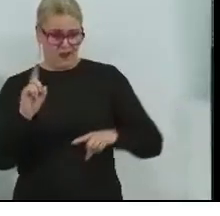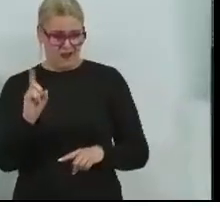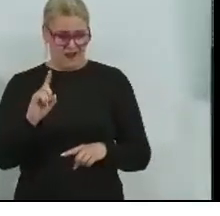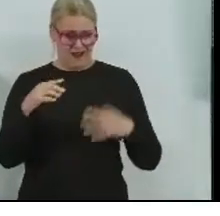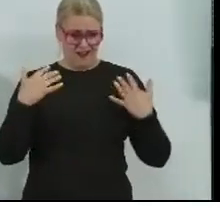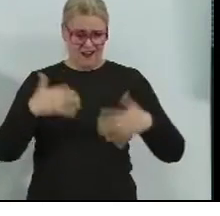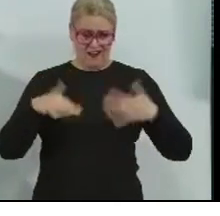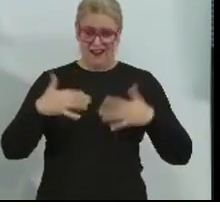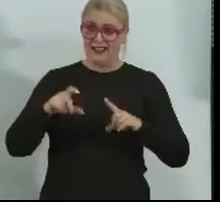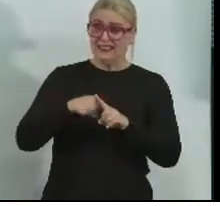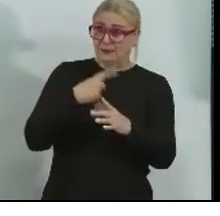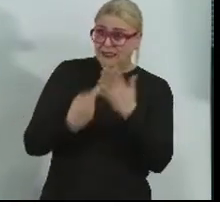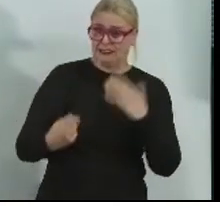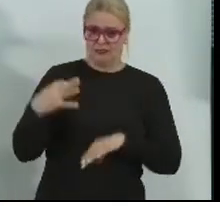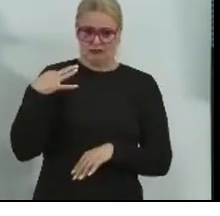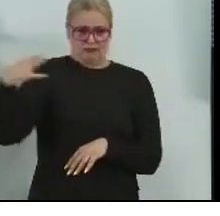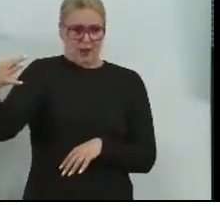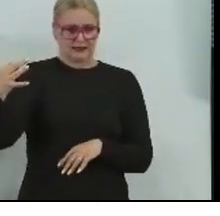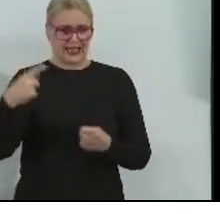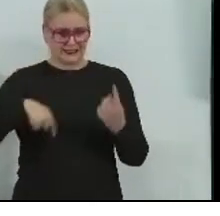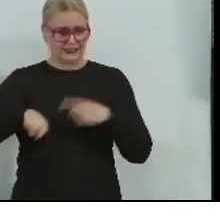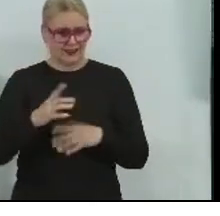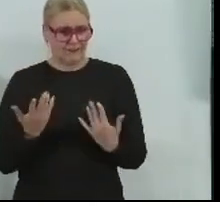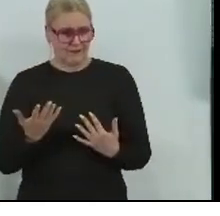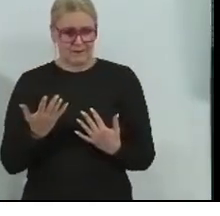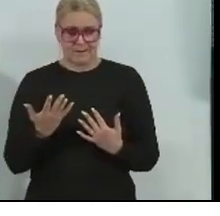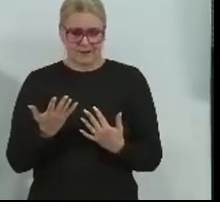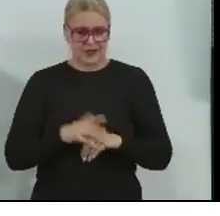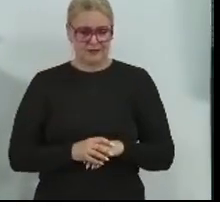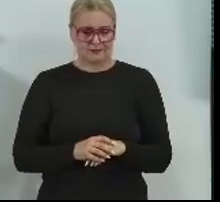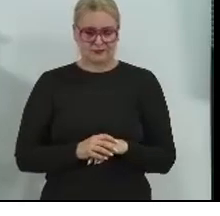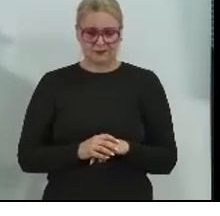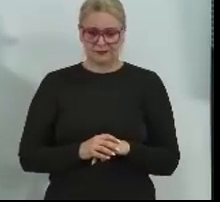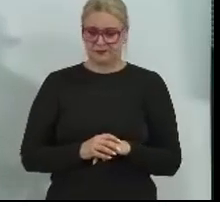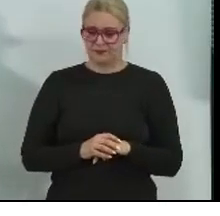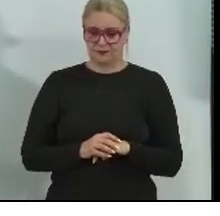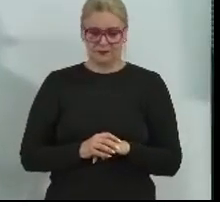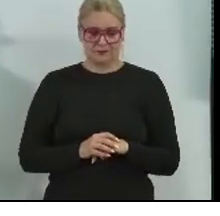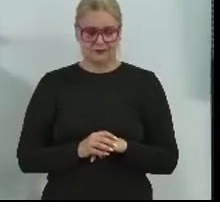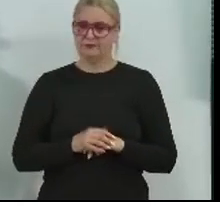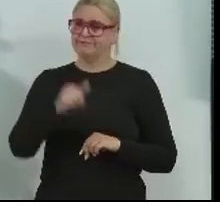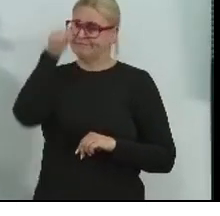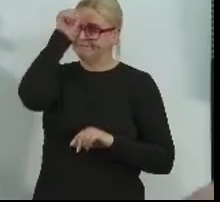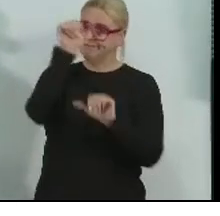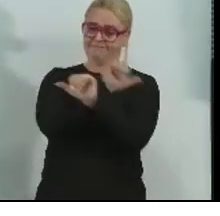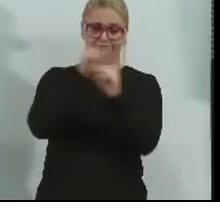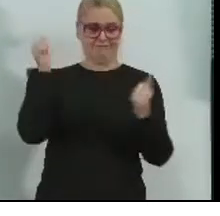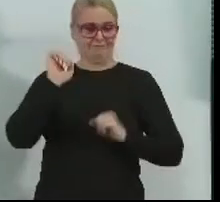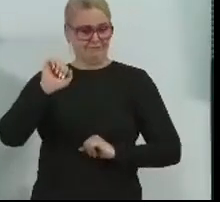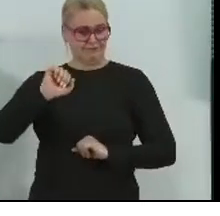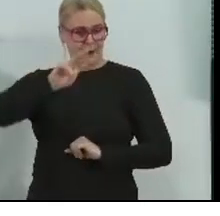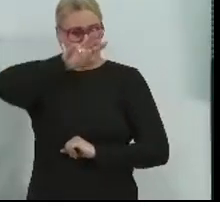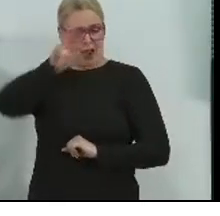And that goes back a long way now, 2012, when we first saw some of the stuff that